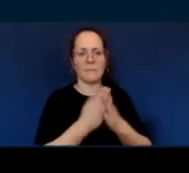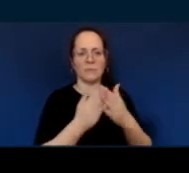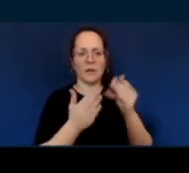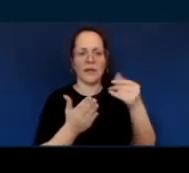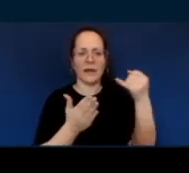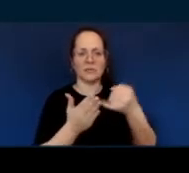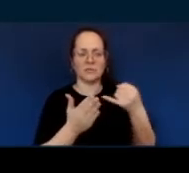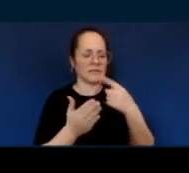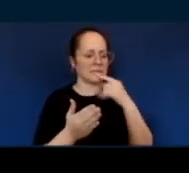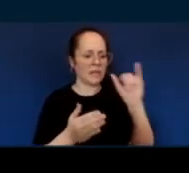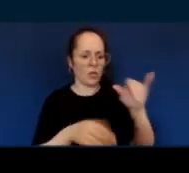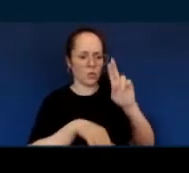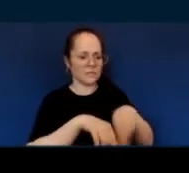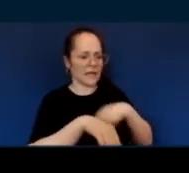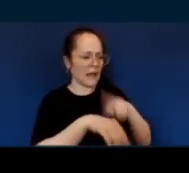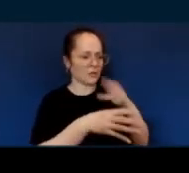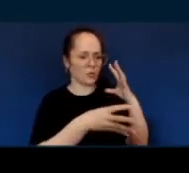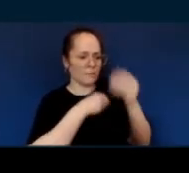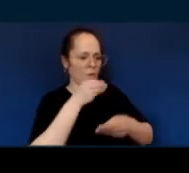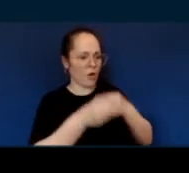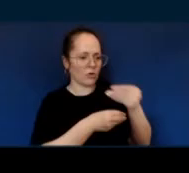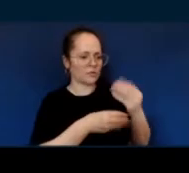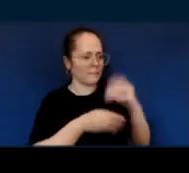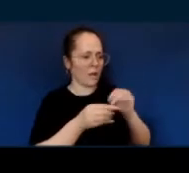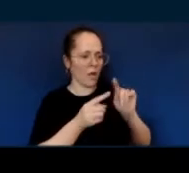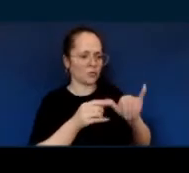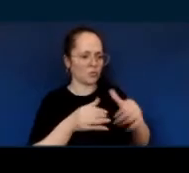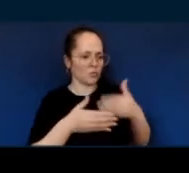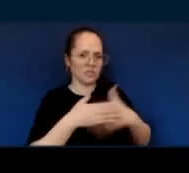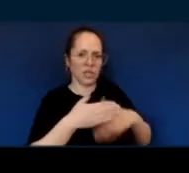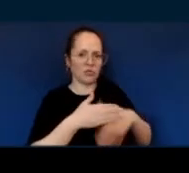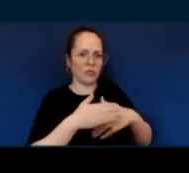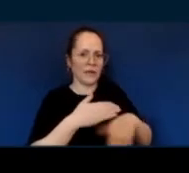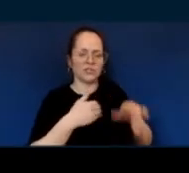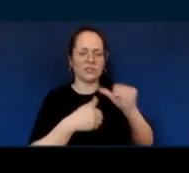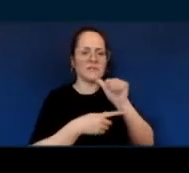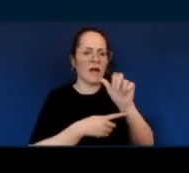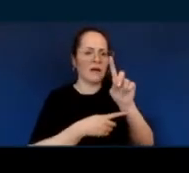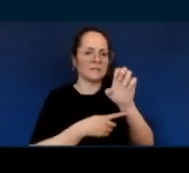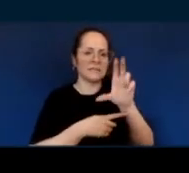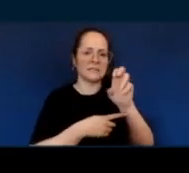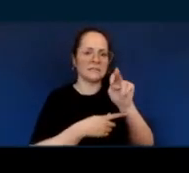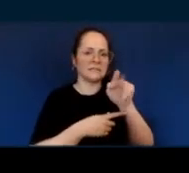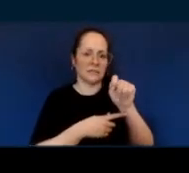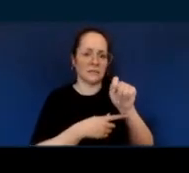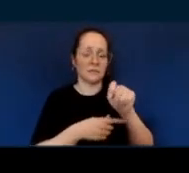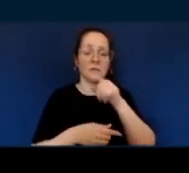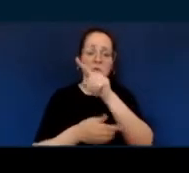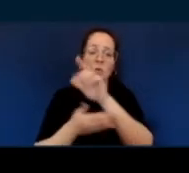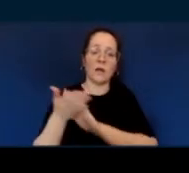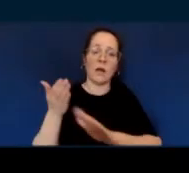BELONGS TO GENERATION BECAUSE HE CONSIDERED----TO DESCROIB THE FEMALE PART.